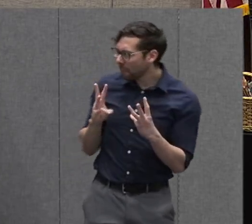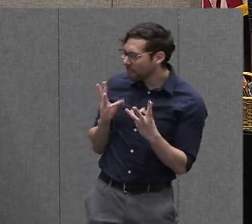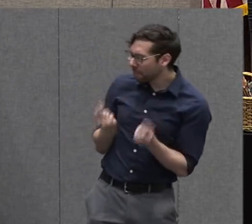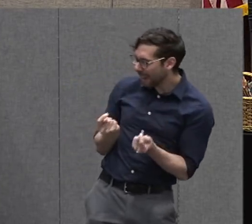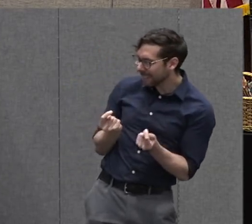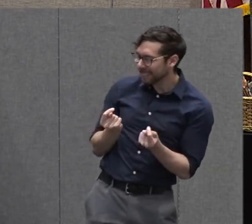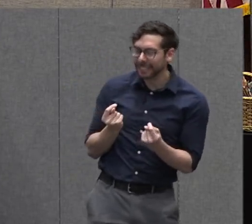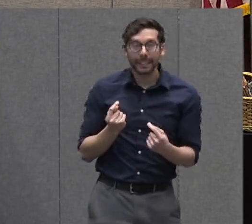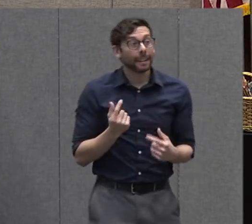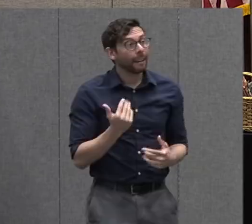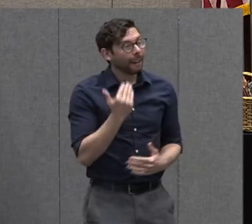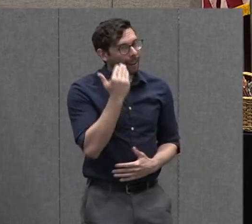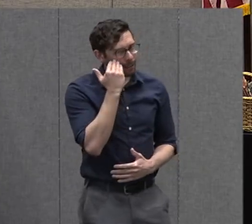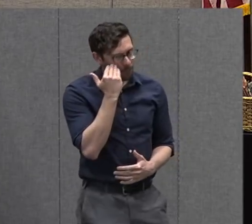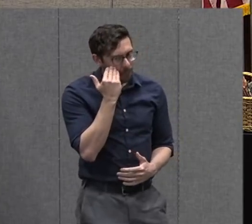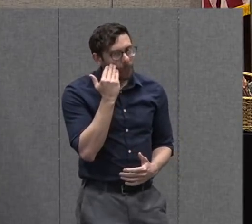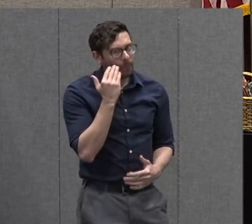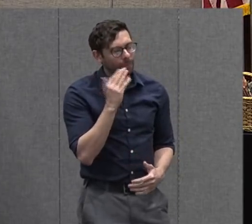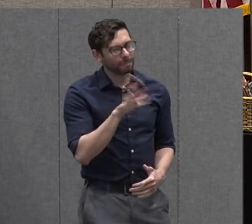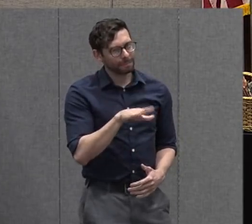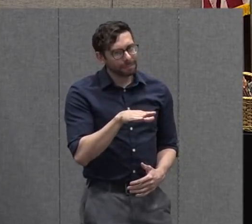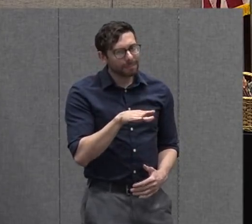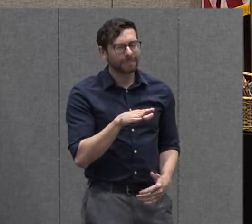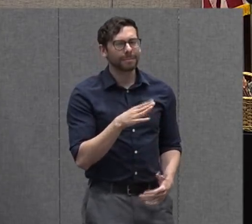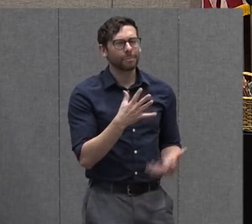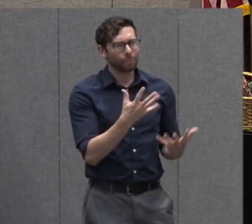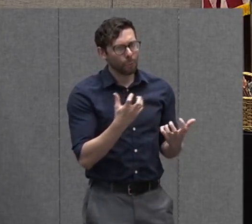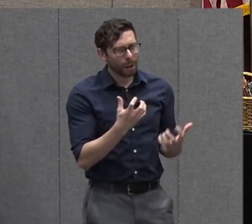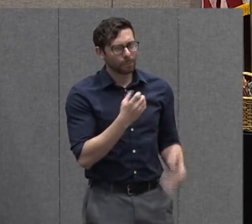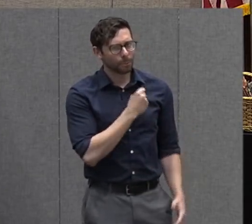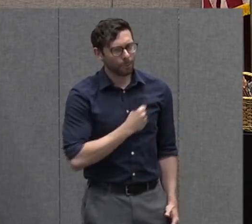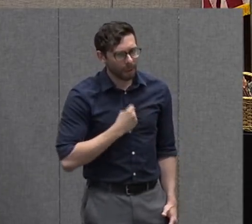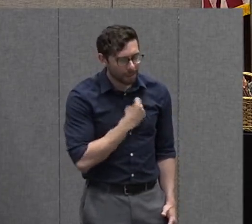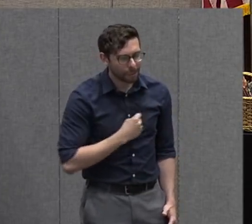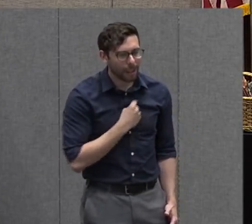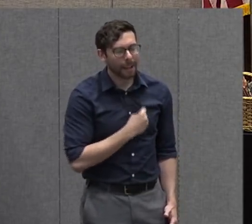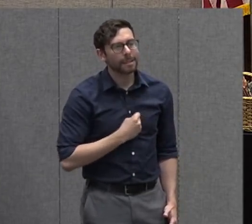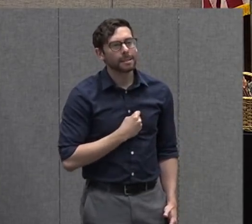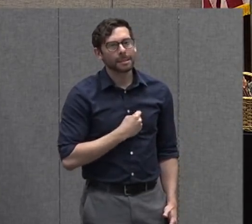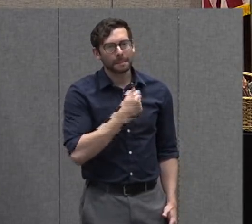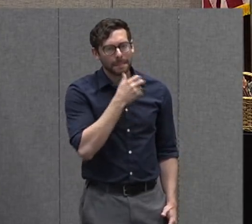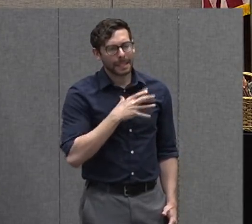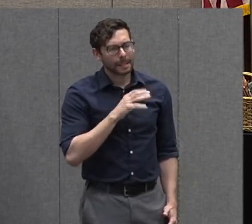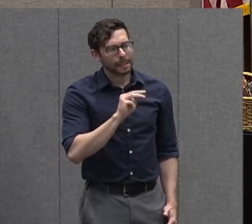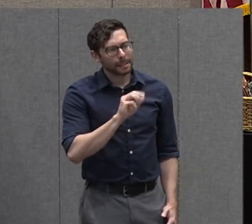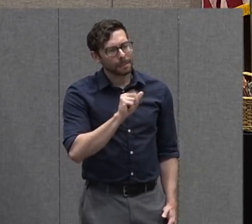I have to apologize, Miss Martindale. [Miss Martindale] Okay. [Mr. R] First of all, let me explain. [Miss Martindale] Okay.